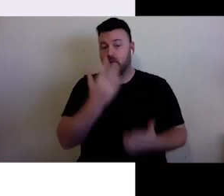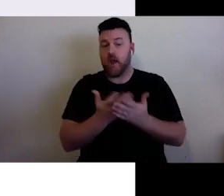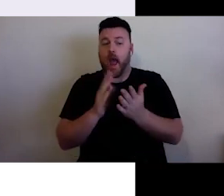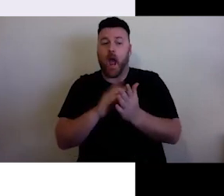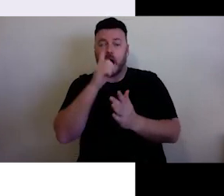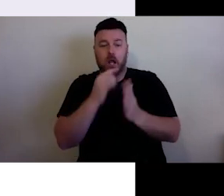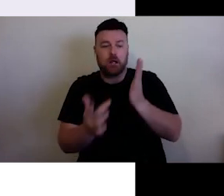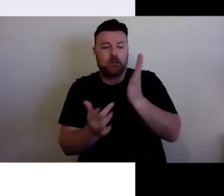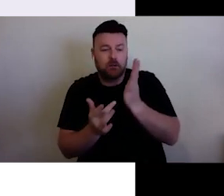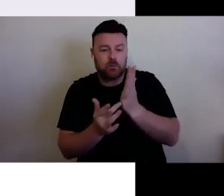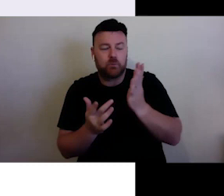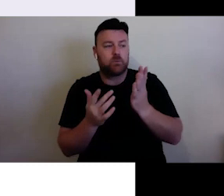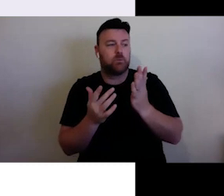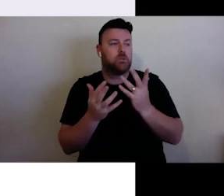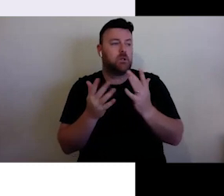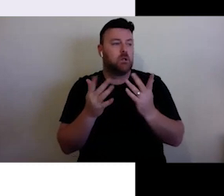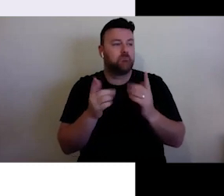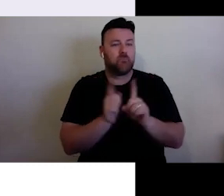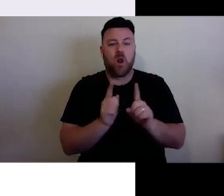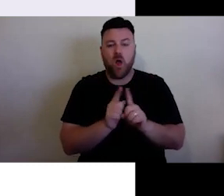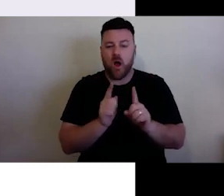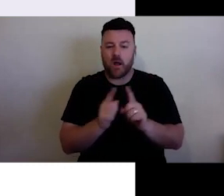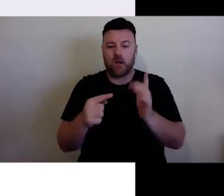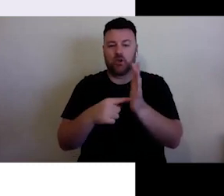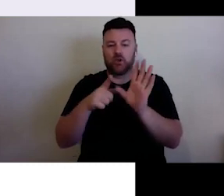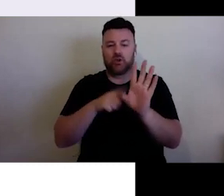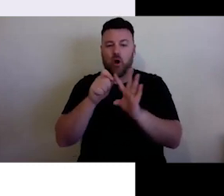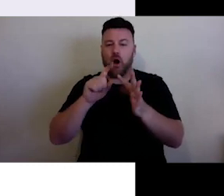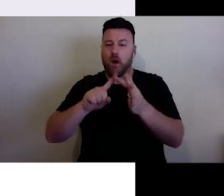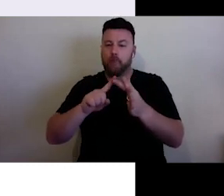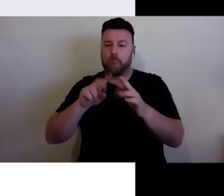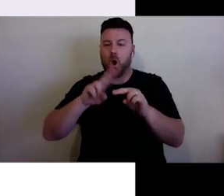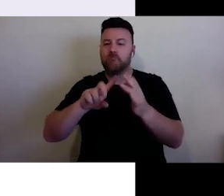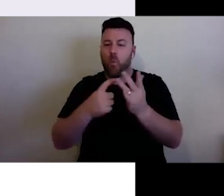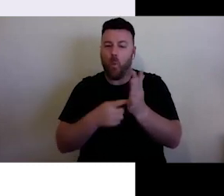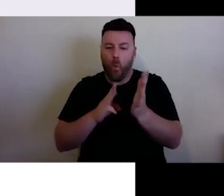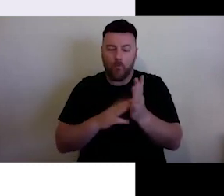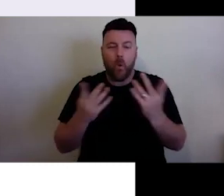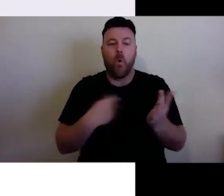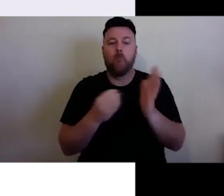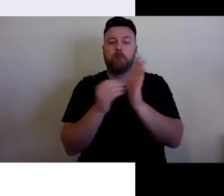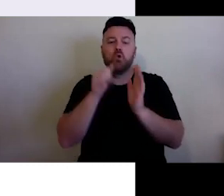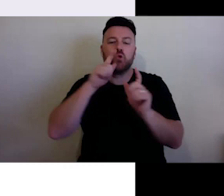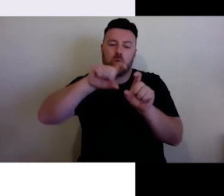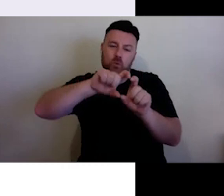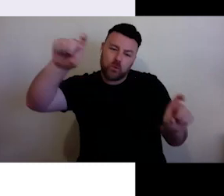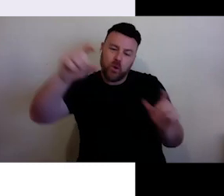of the platform to, either watermark the digital image or put some sort